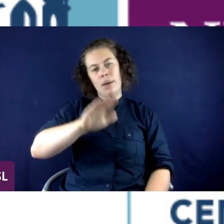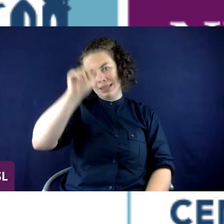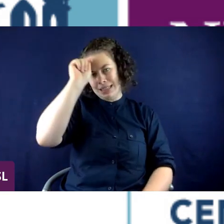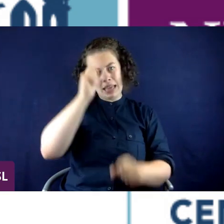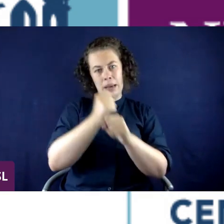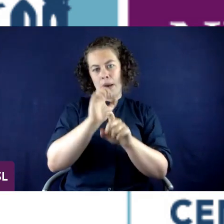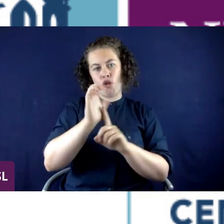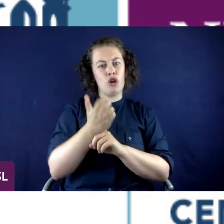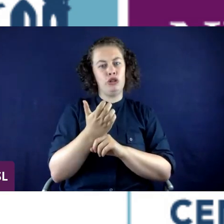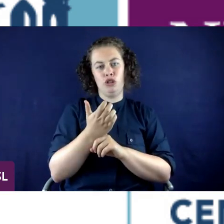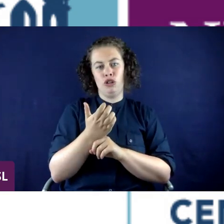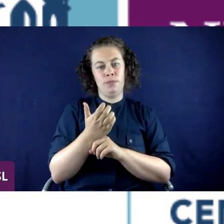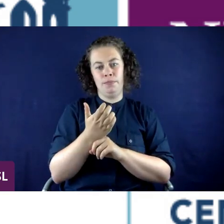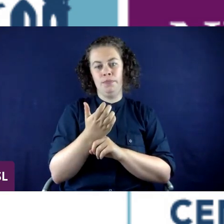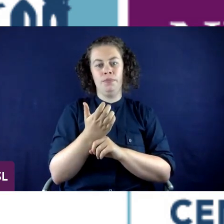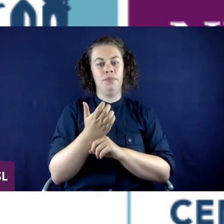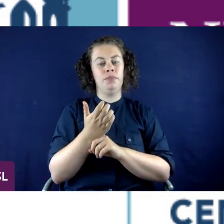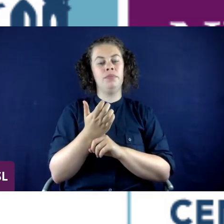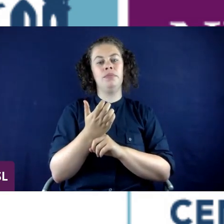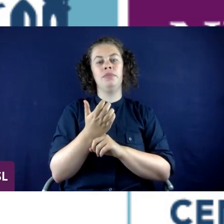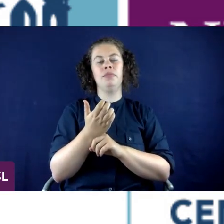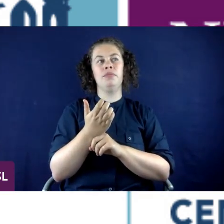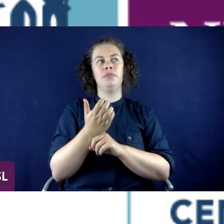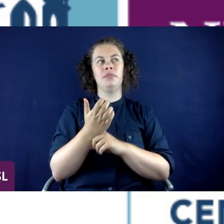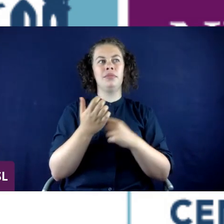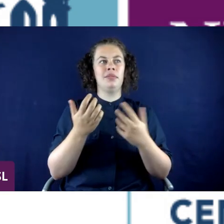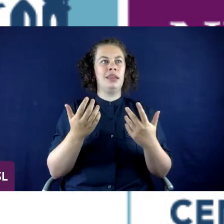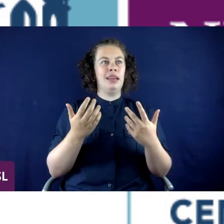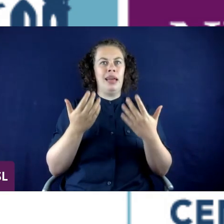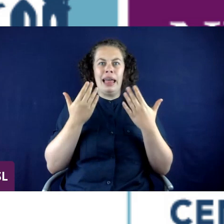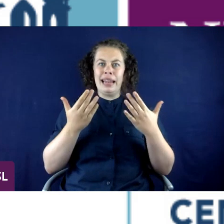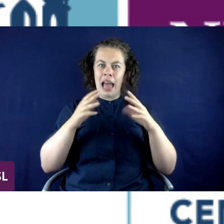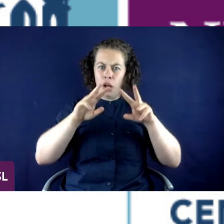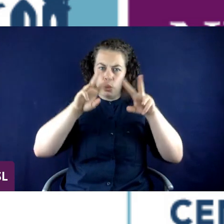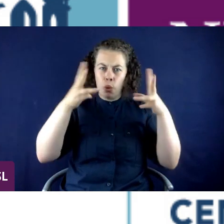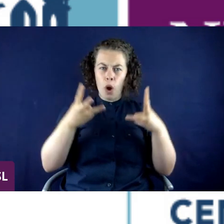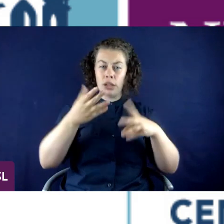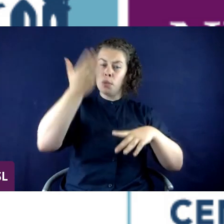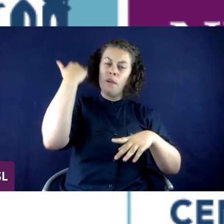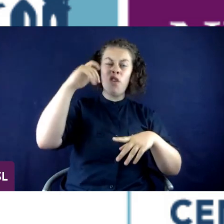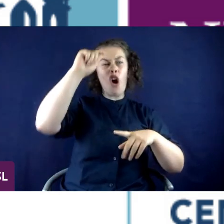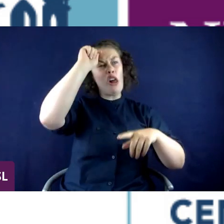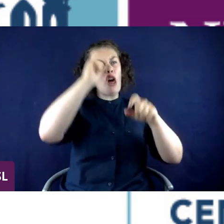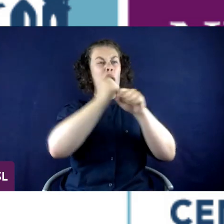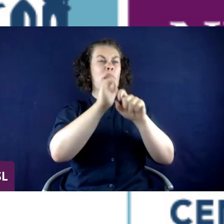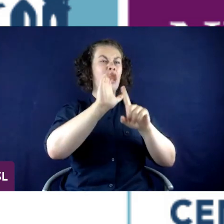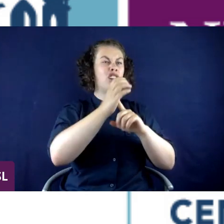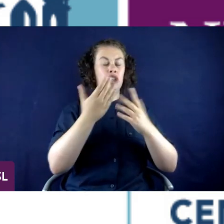there has been a huge shift in culture. When we say we are going from physical to digital